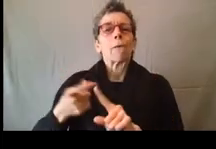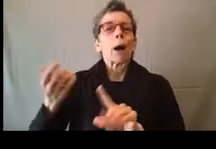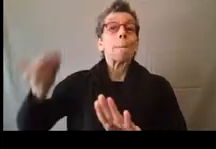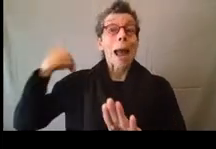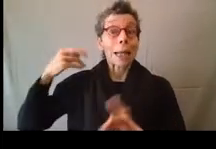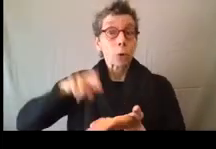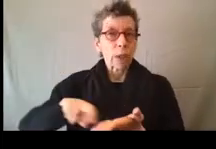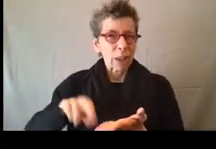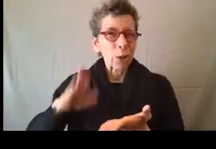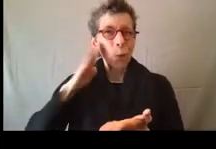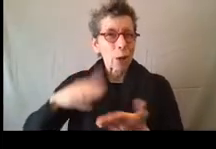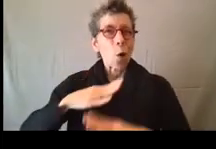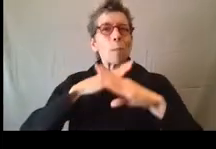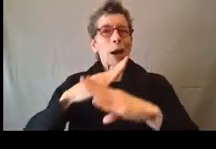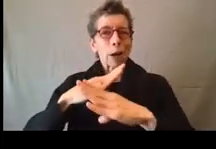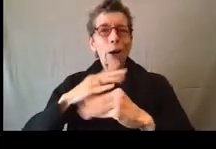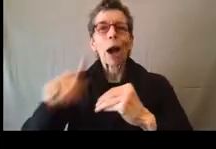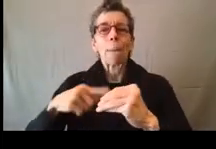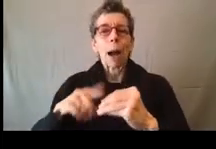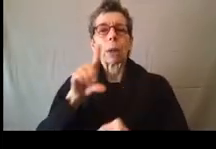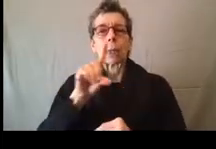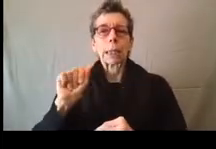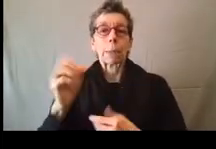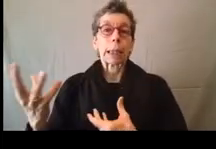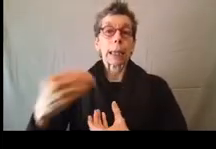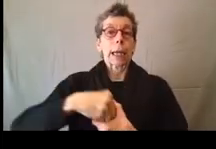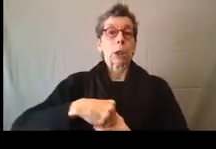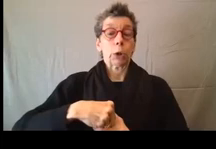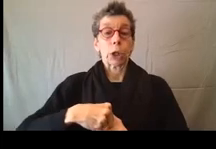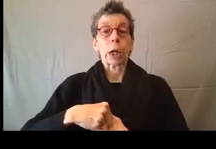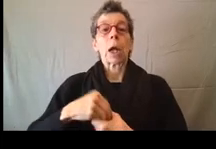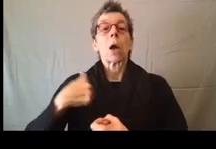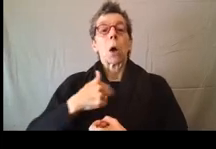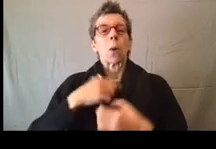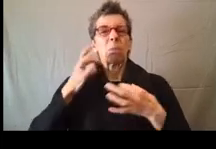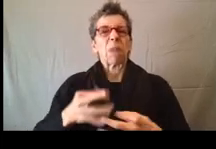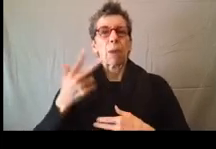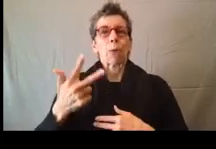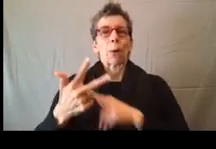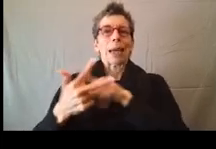around disability inclusion fell into three categories. So, first are things that businesses